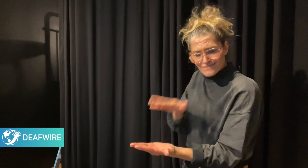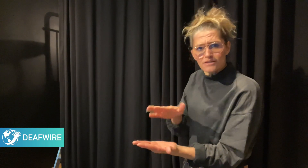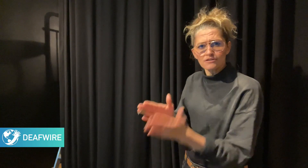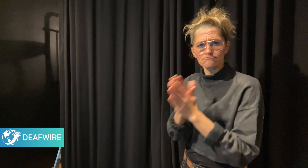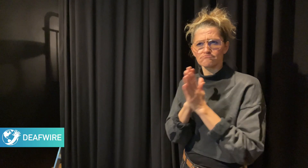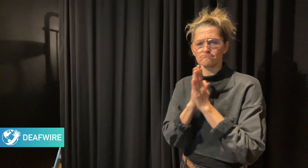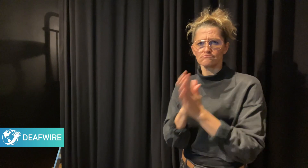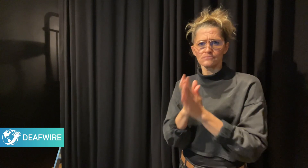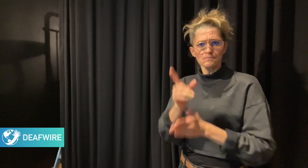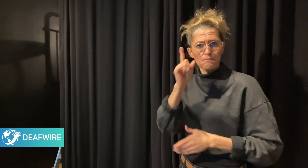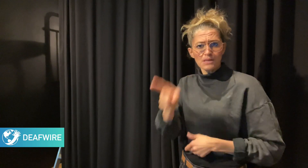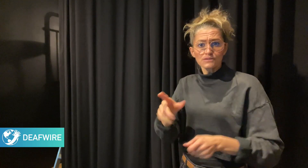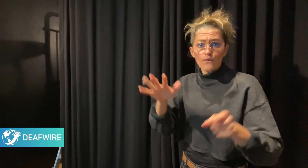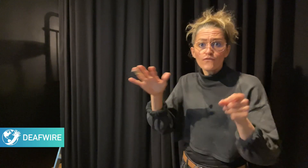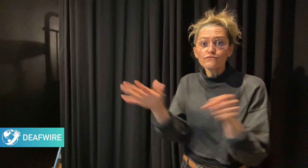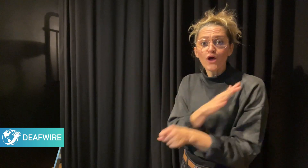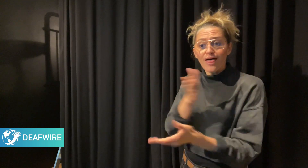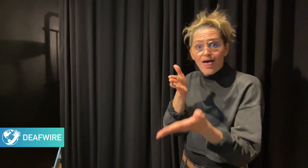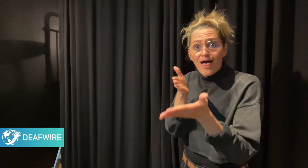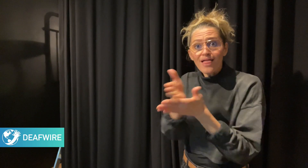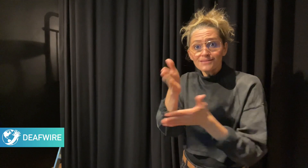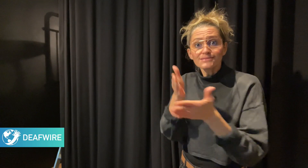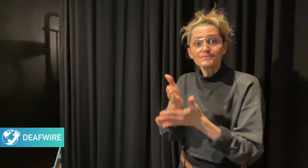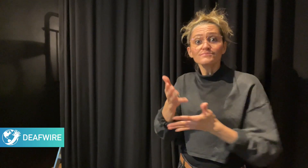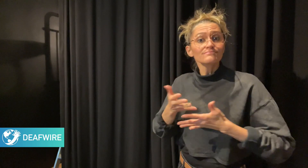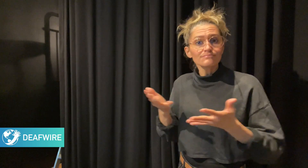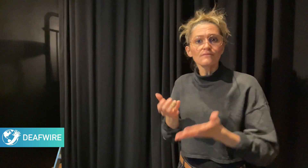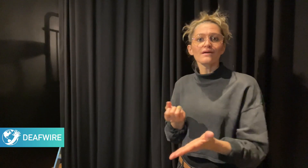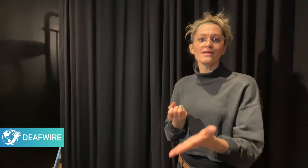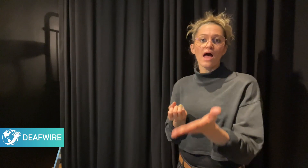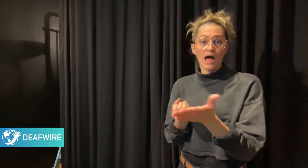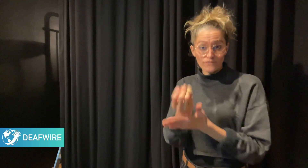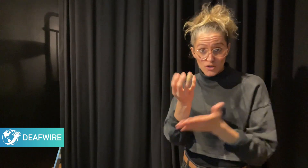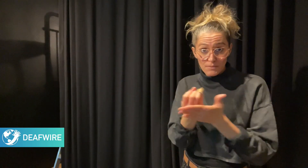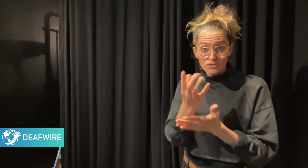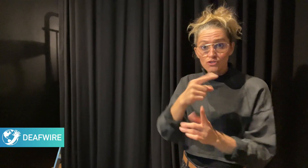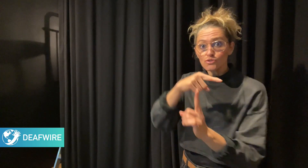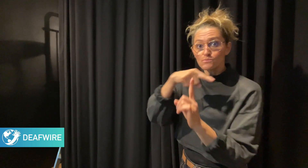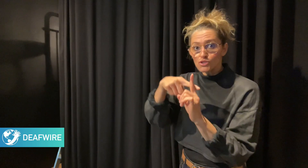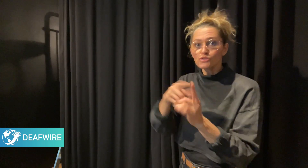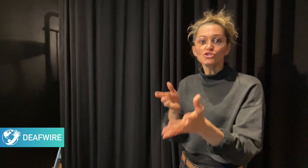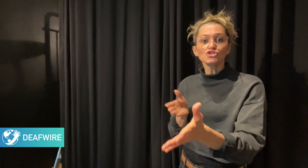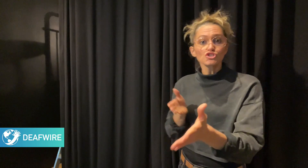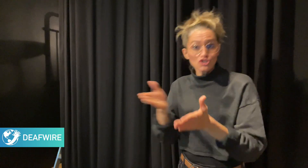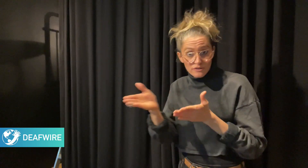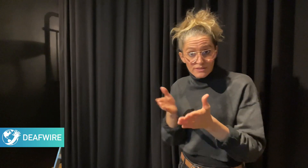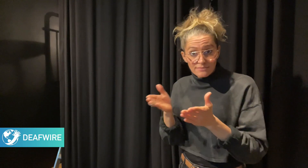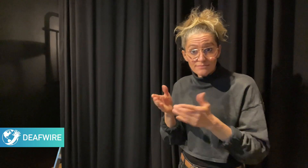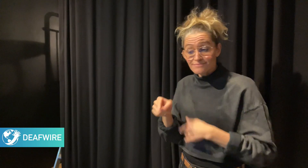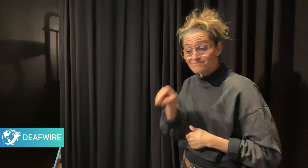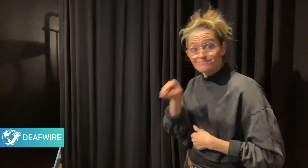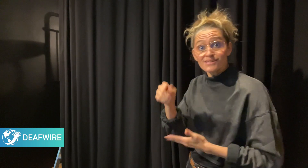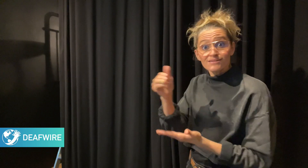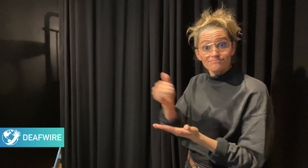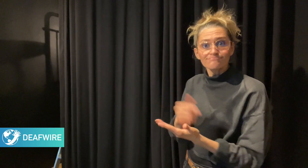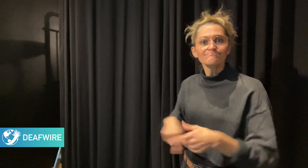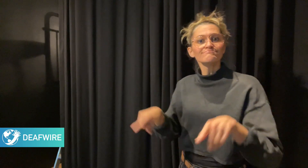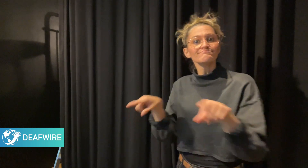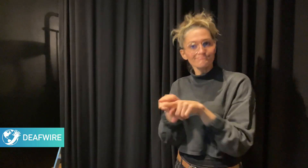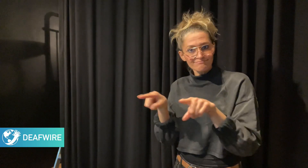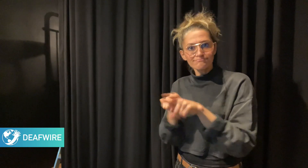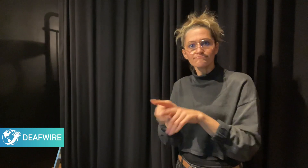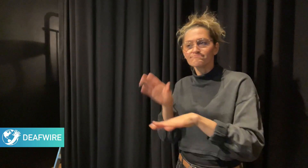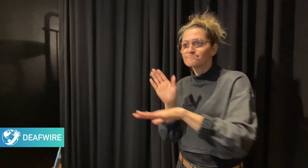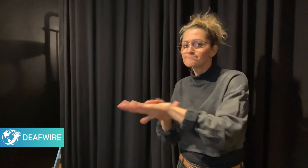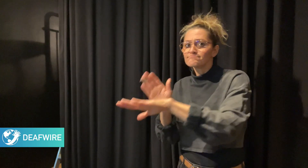full access to information and services. It also urged